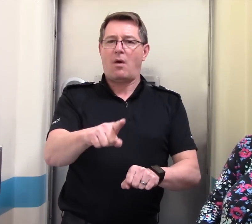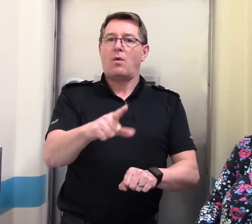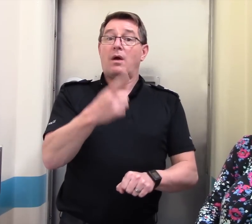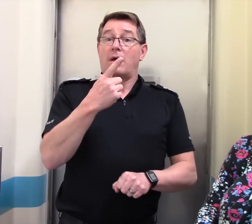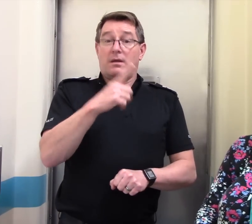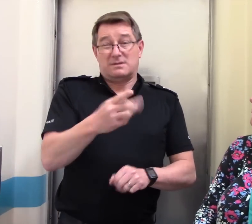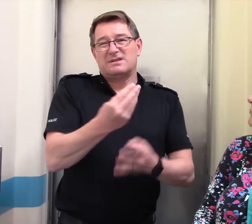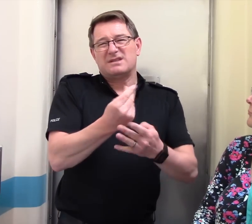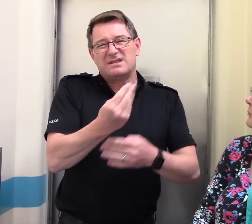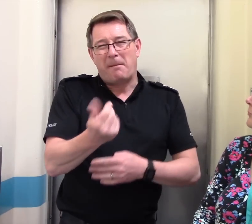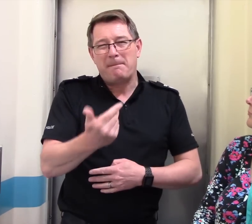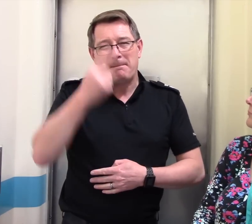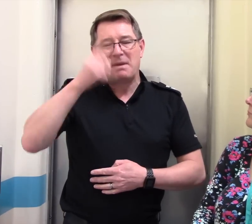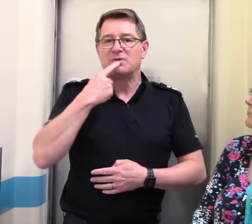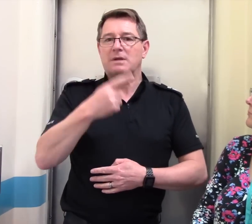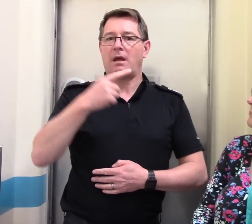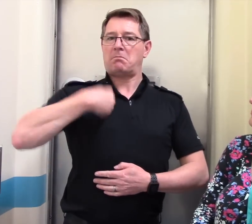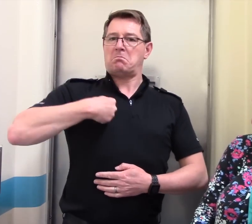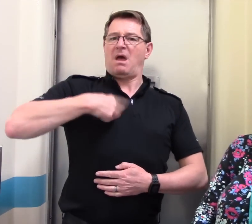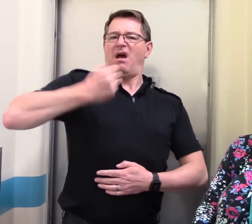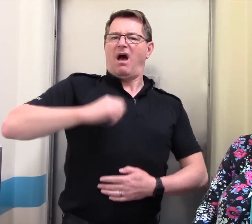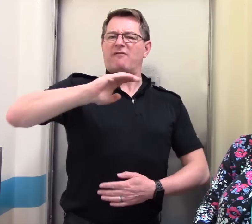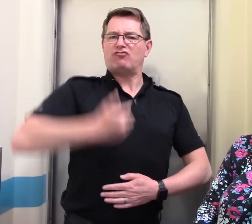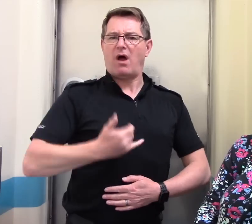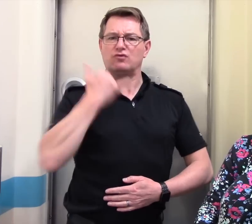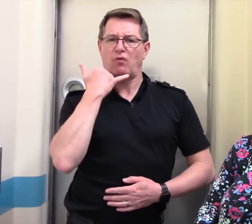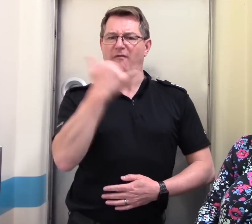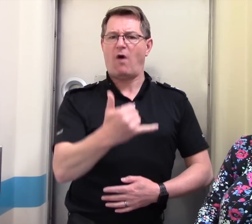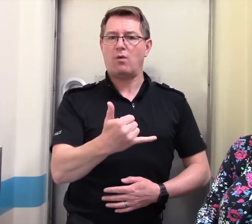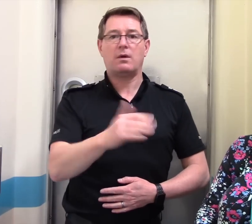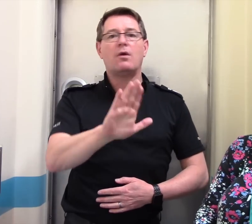Some people say, "I have the right to a phone call"